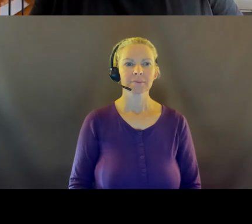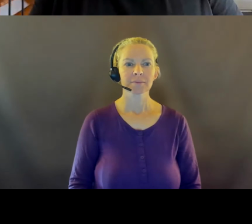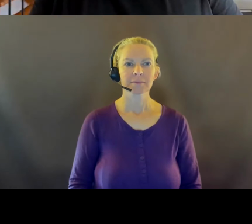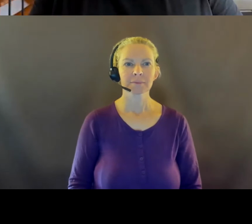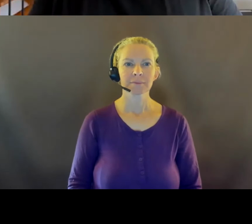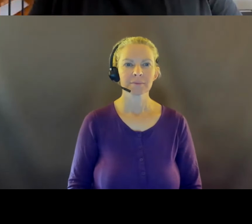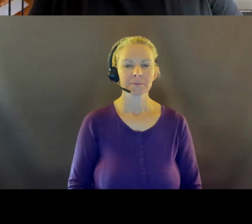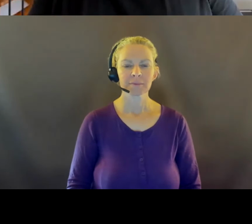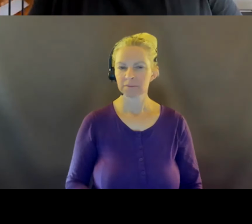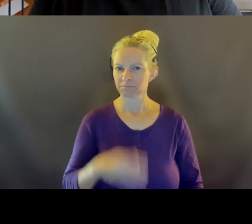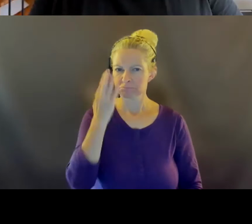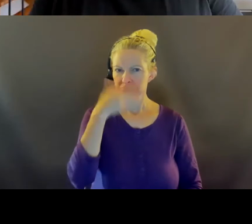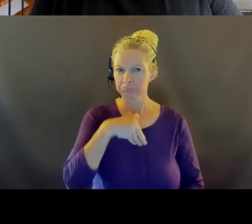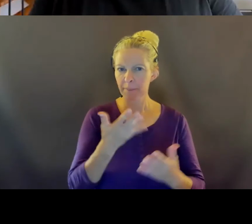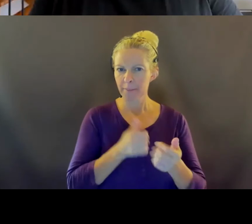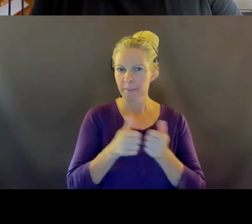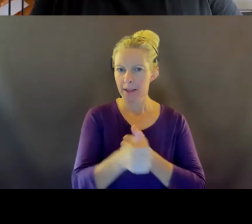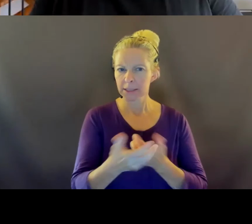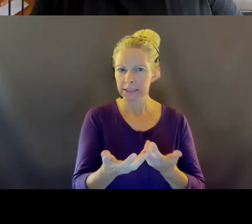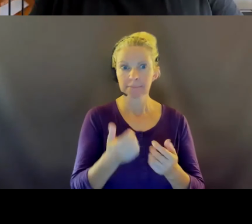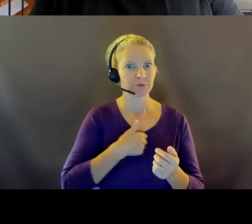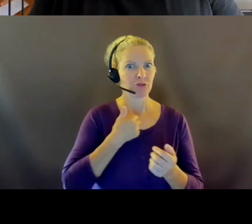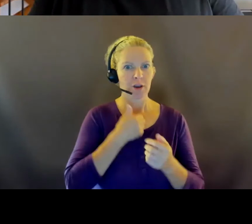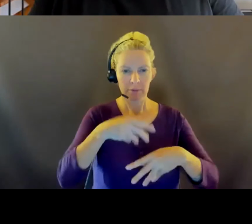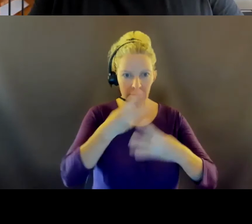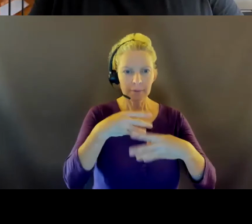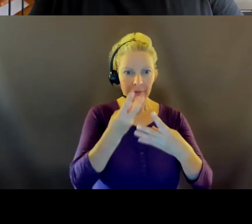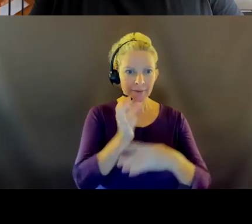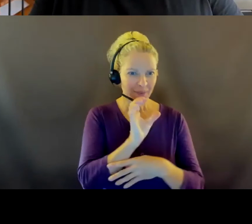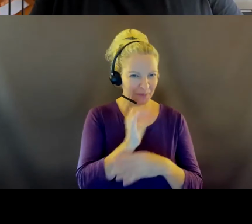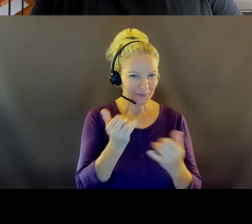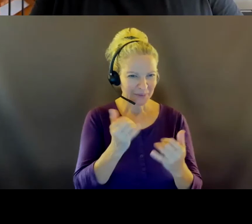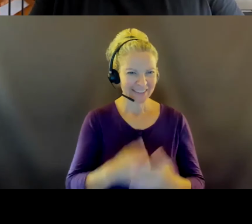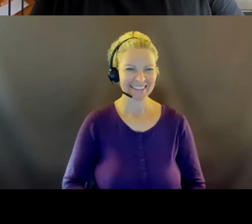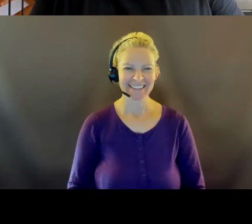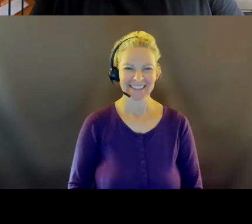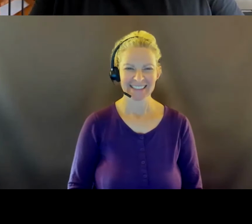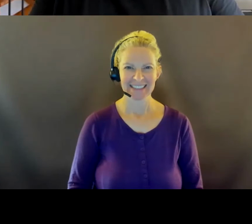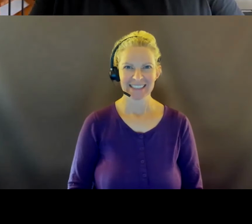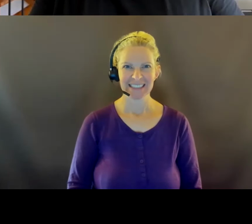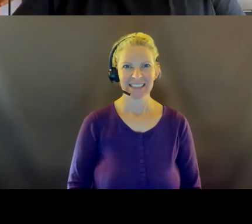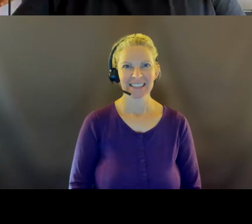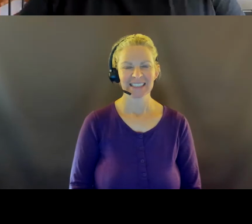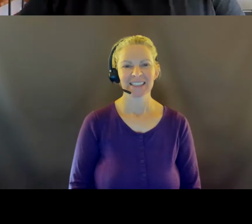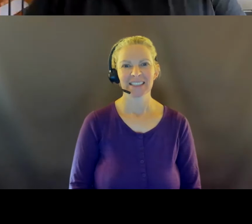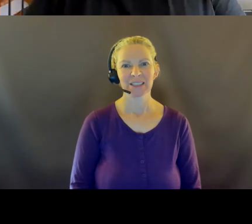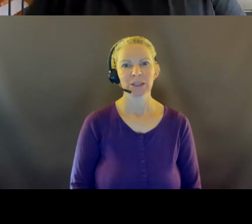Sorry for the scrolling here. You know what? Let me just do this real quick.